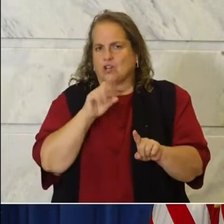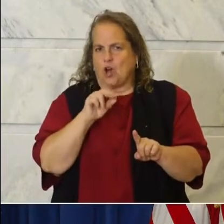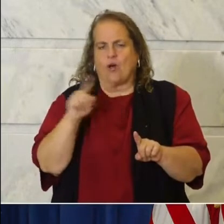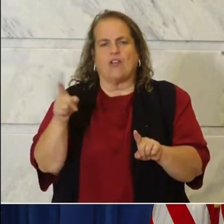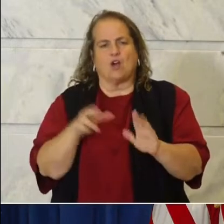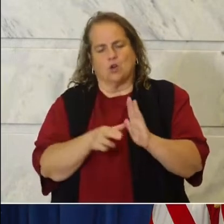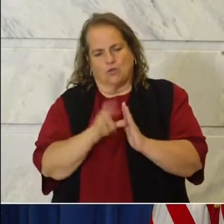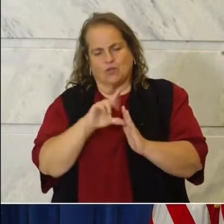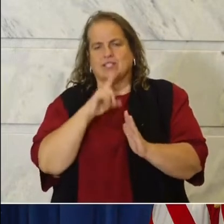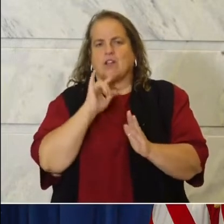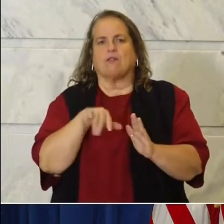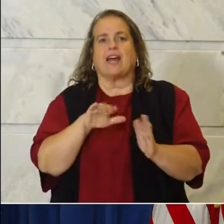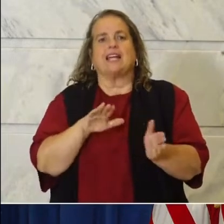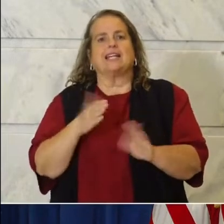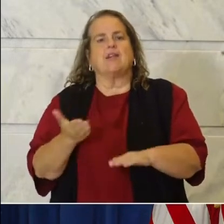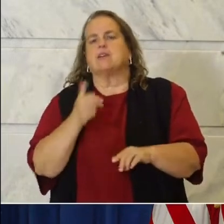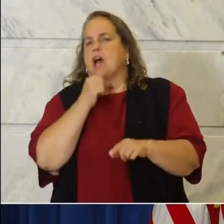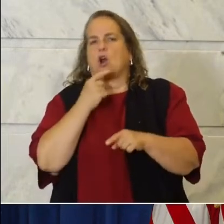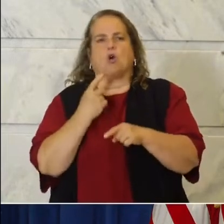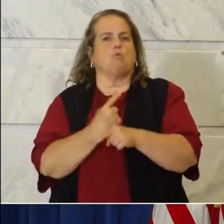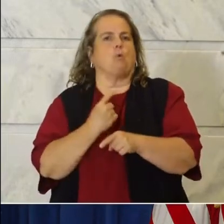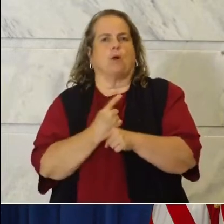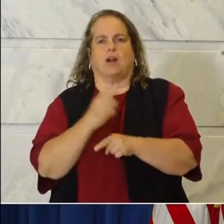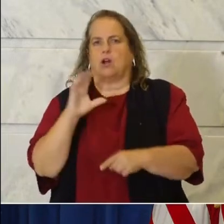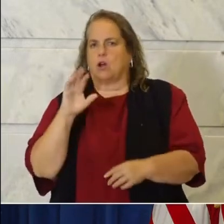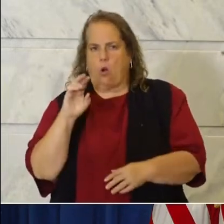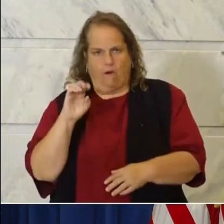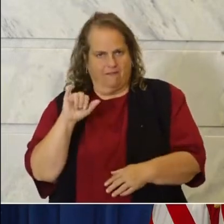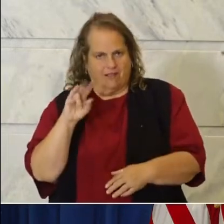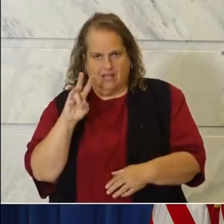those deaths are not appropriately coated. Is cove it? So this is an